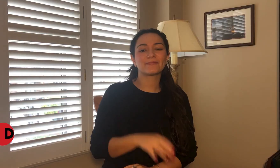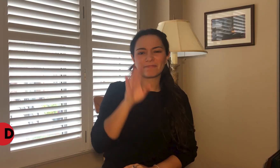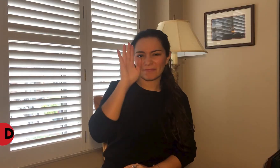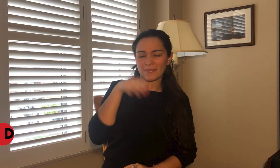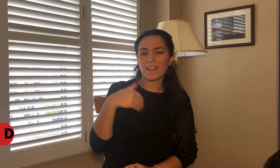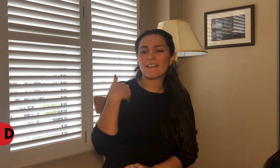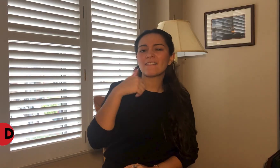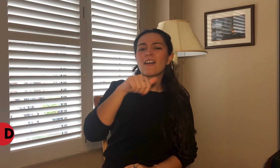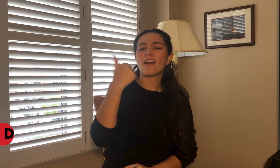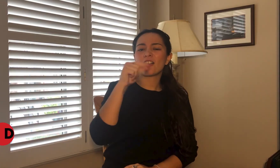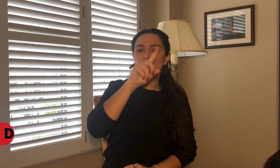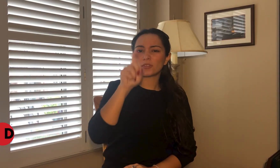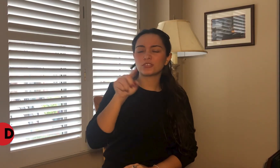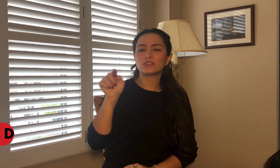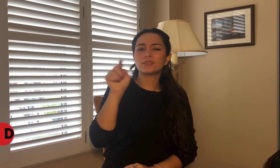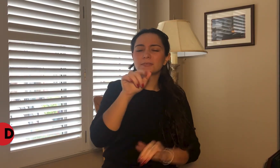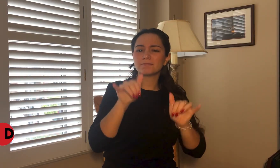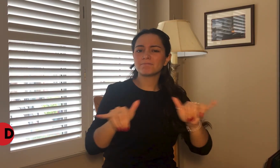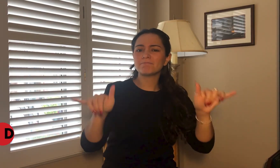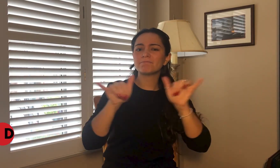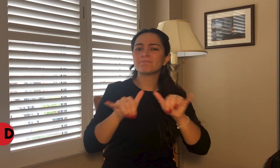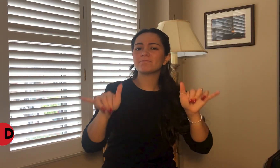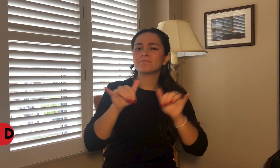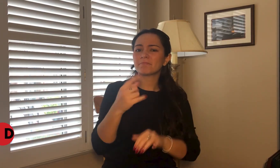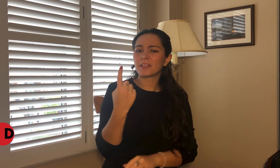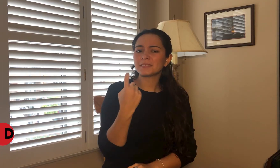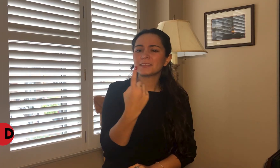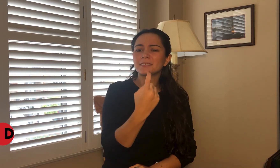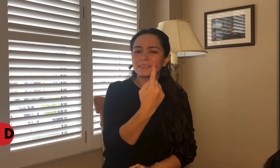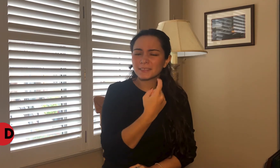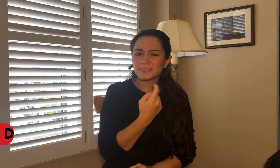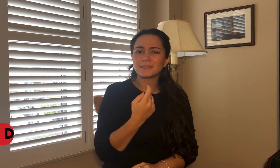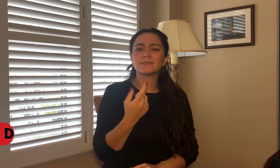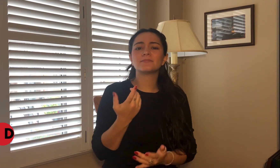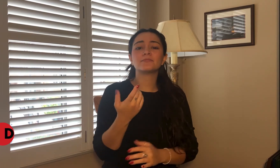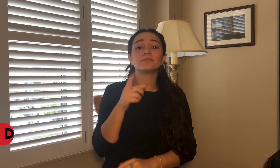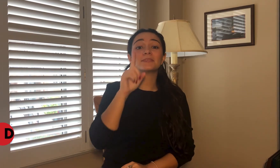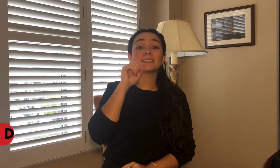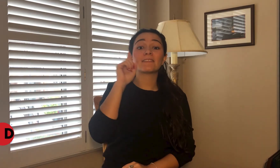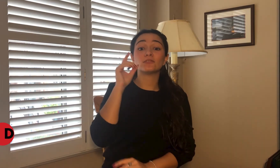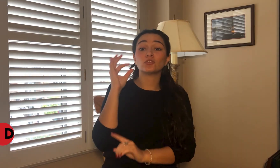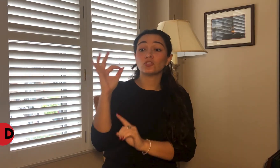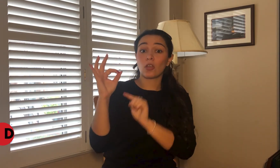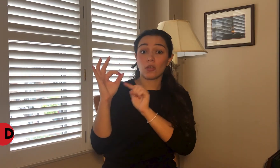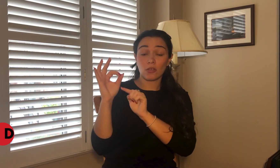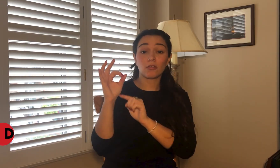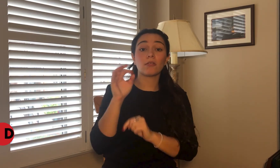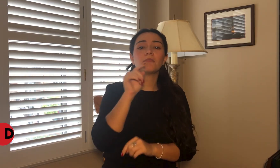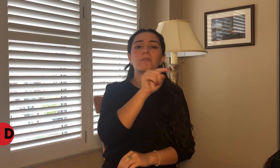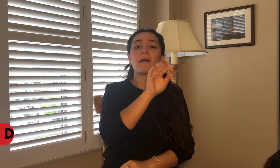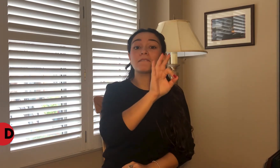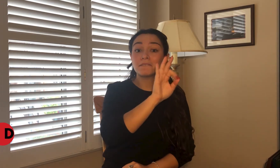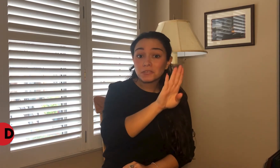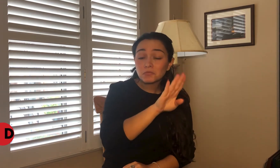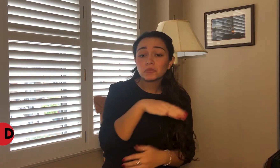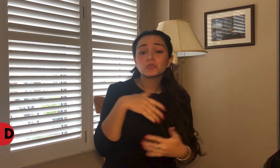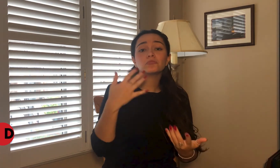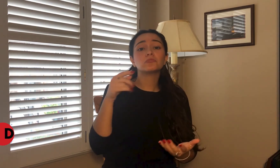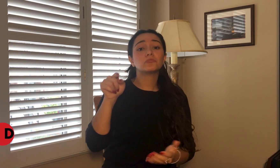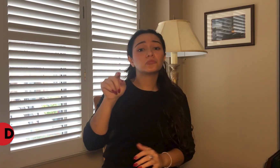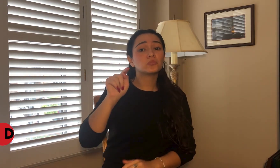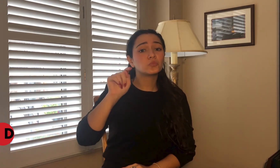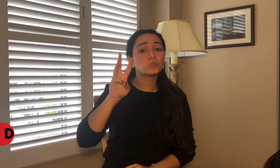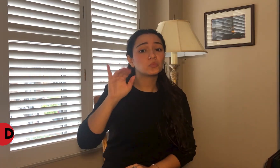[Stephanie]: Another question asked often - DeafDots is on Facebook,